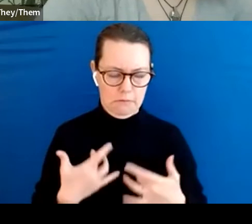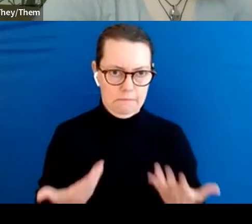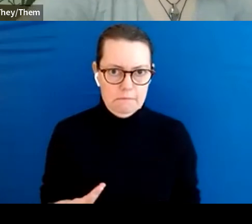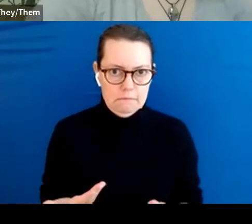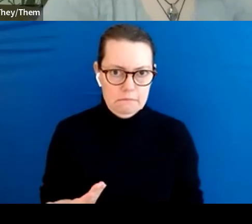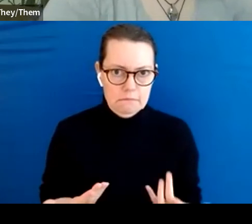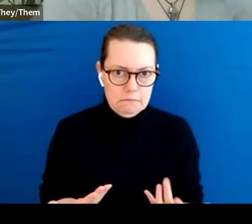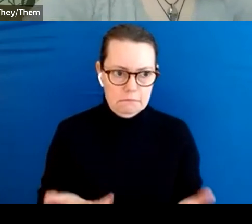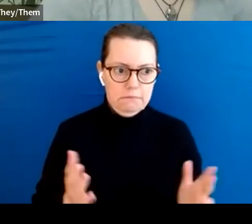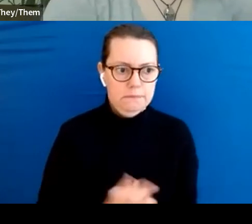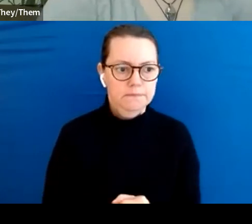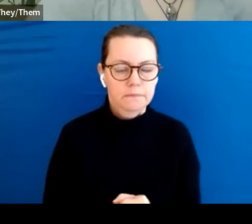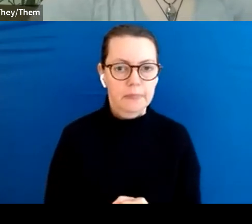child what they think.